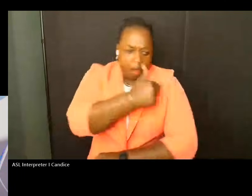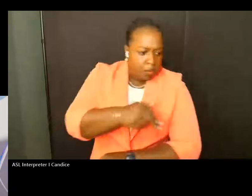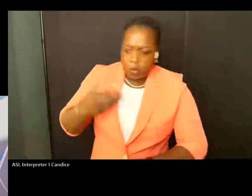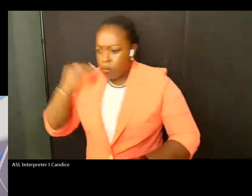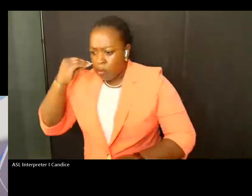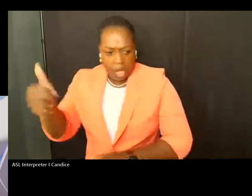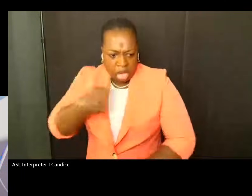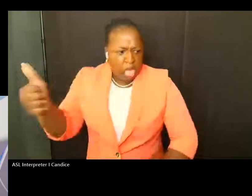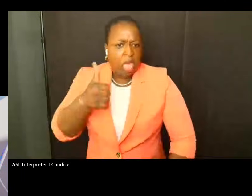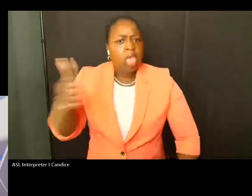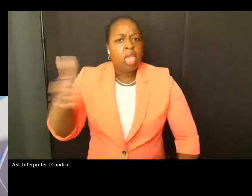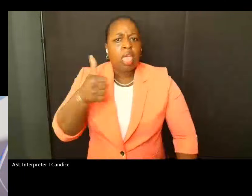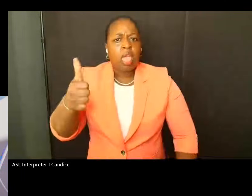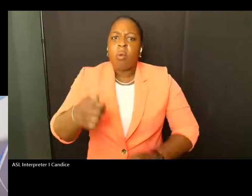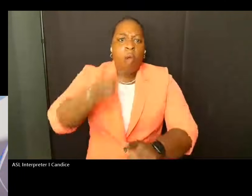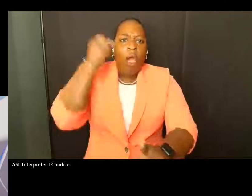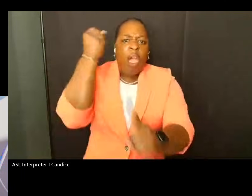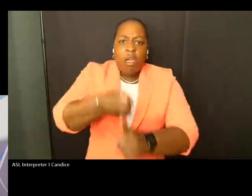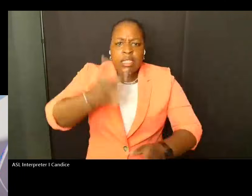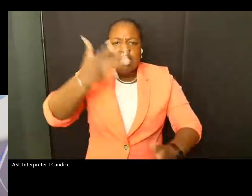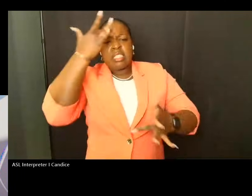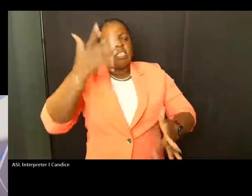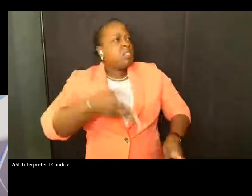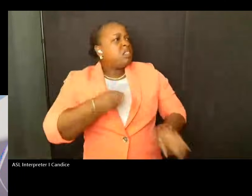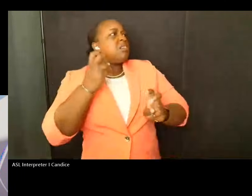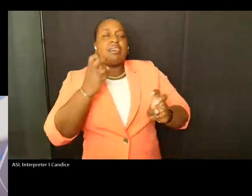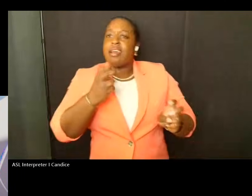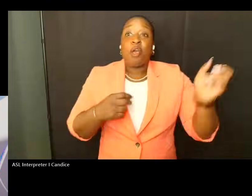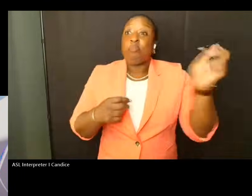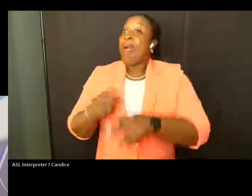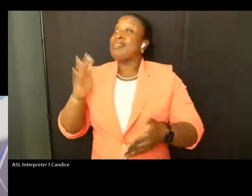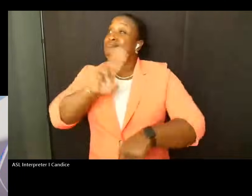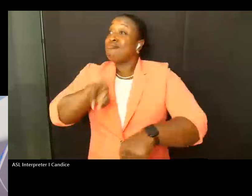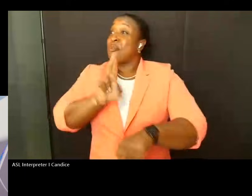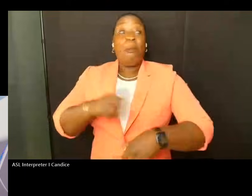it's like no other and then they'd be right back like nothing really happened.